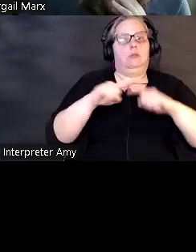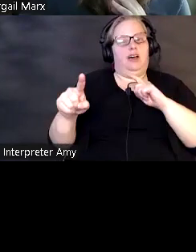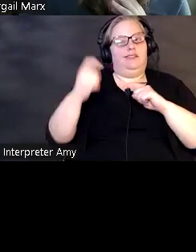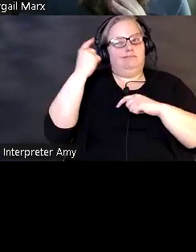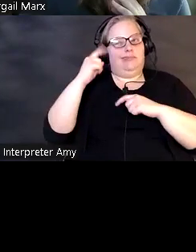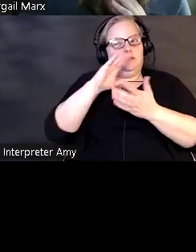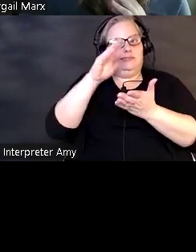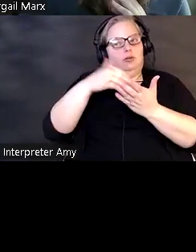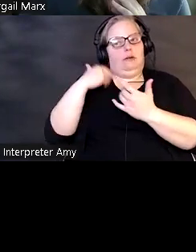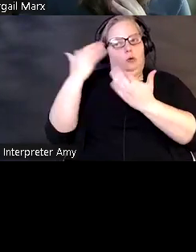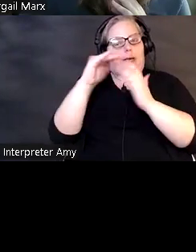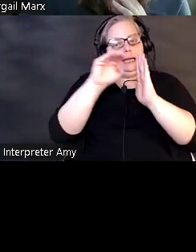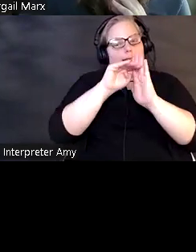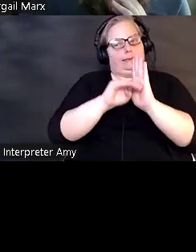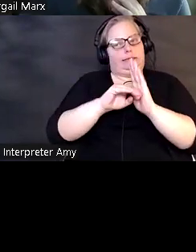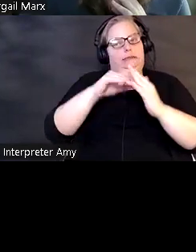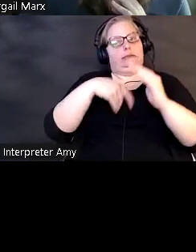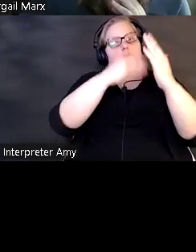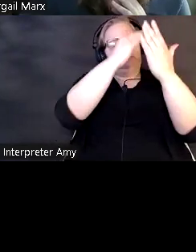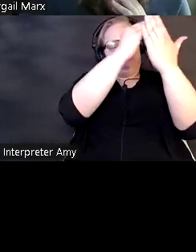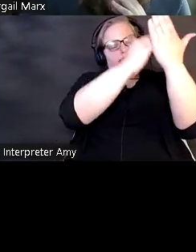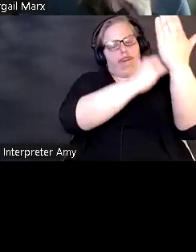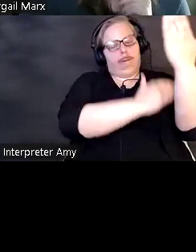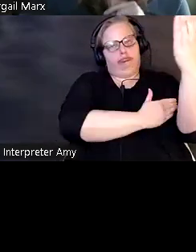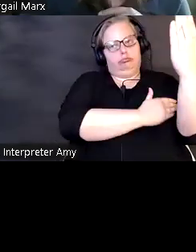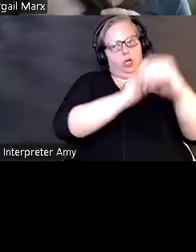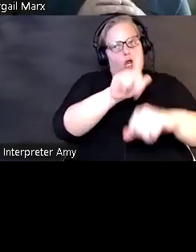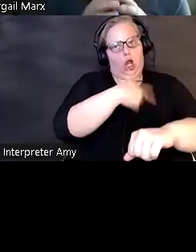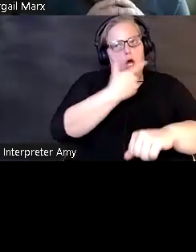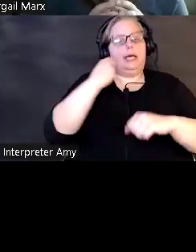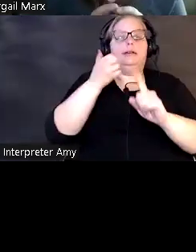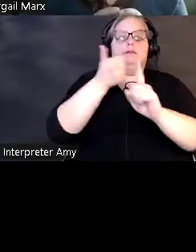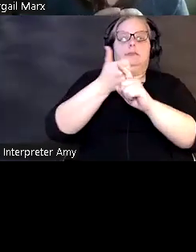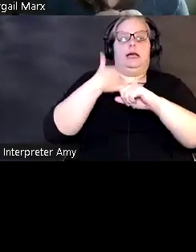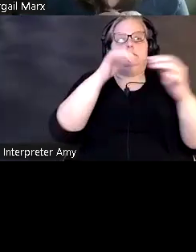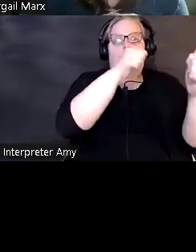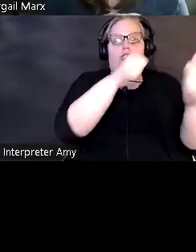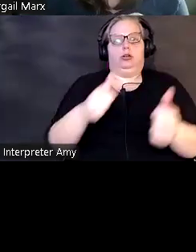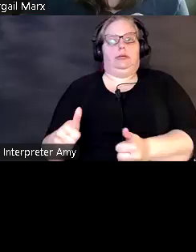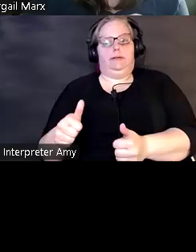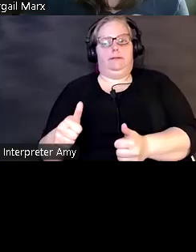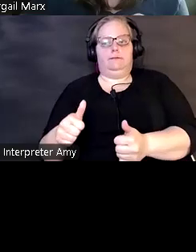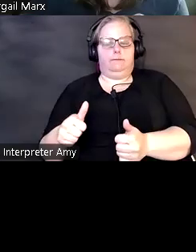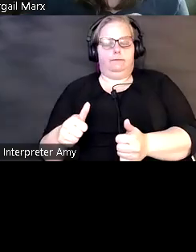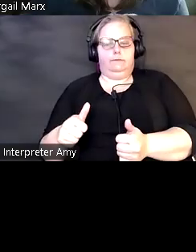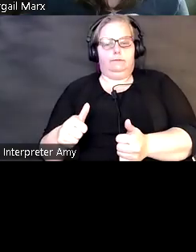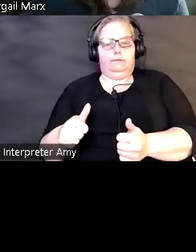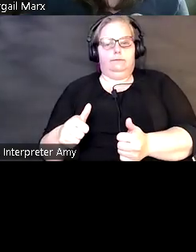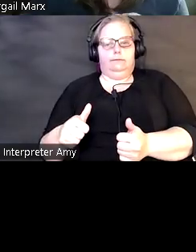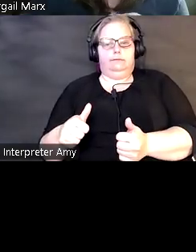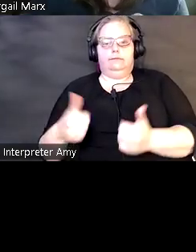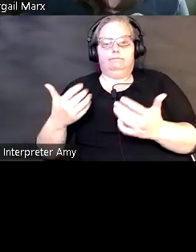usually that are quite long. If you have a degenerative condition, oftentimes